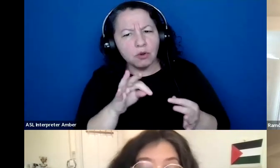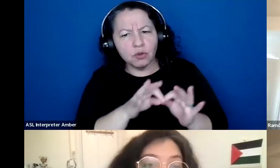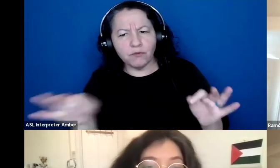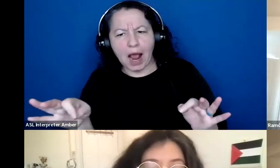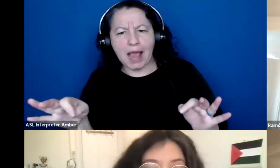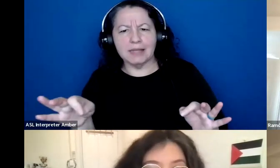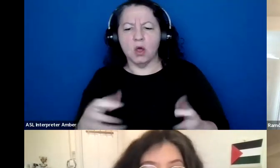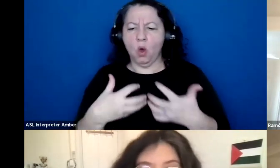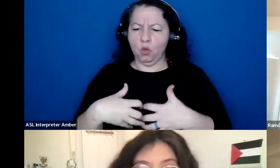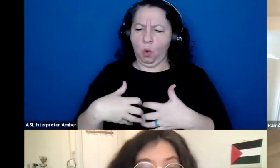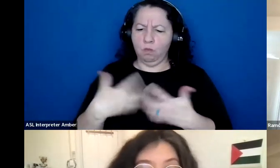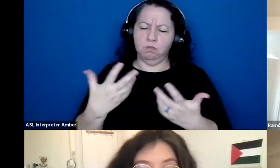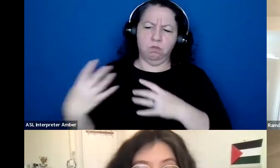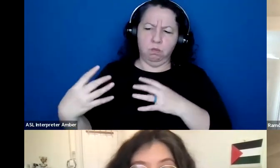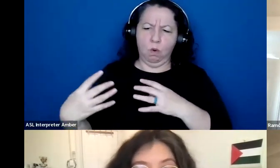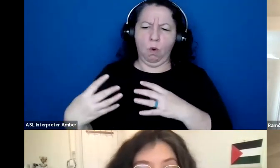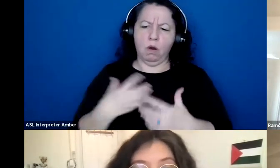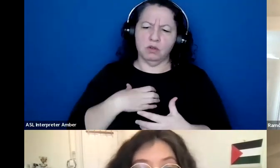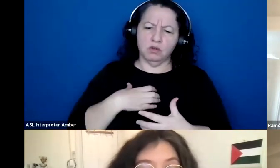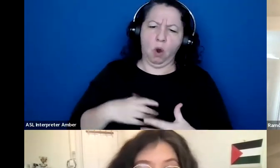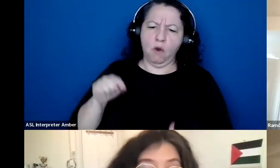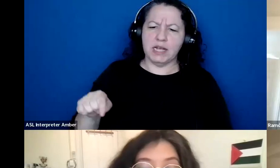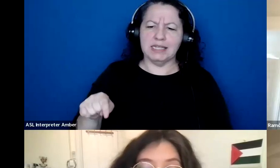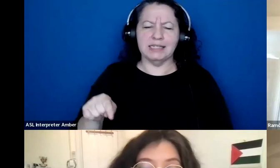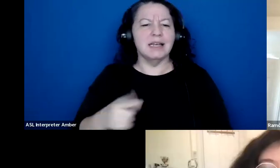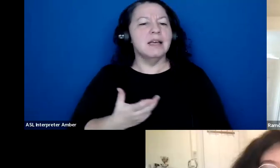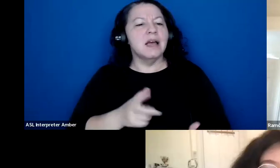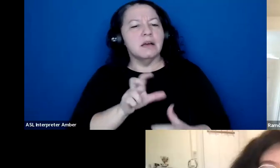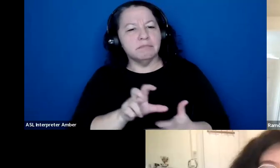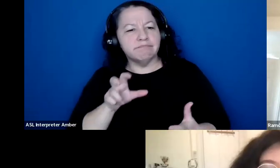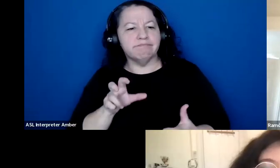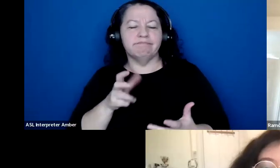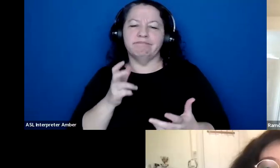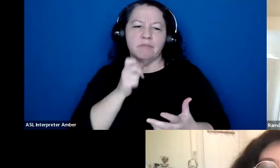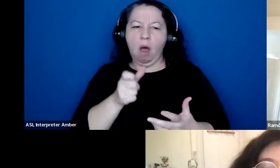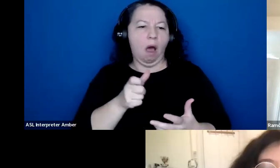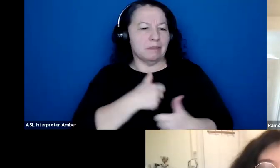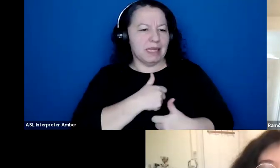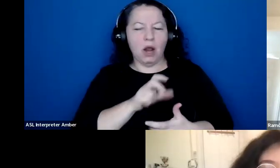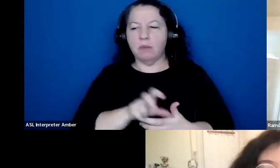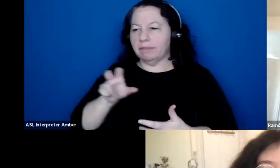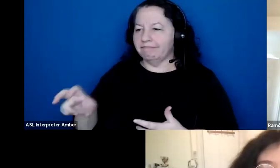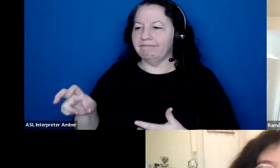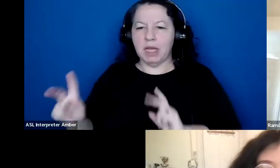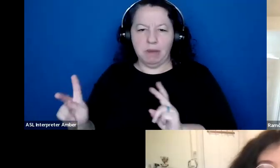divesting from the military, investing in, you know, human flourishing, essentially. But what exactly does that look like?